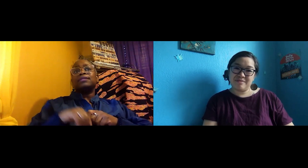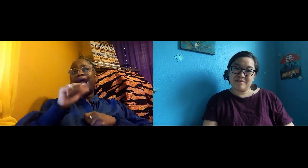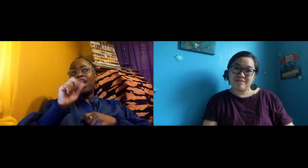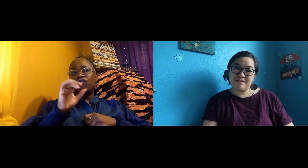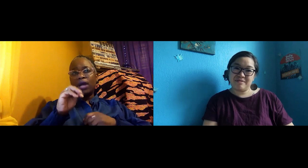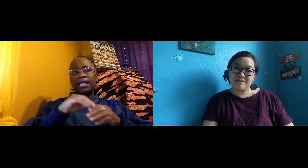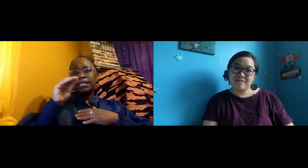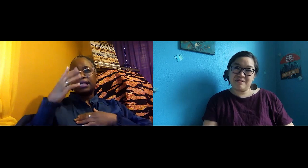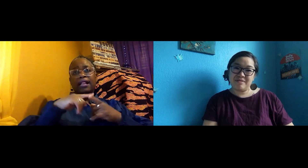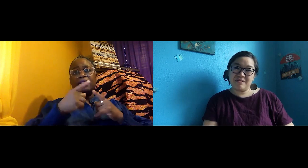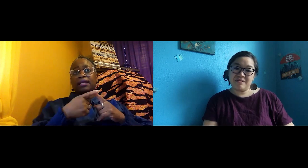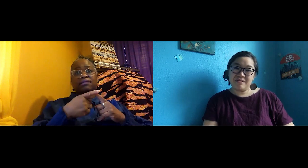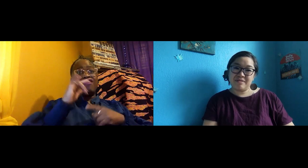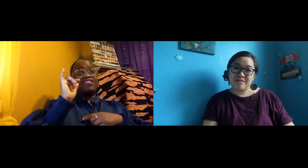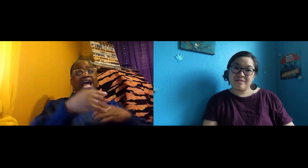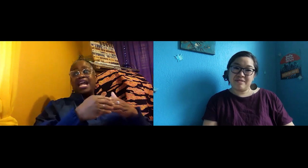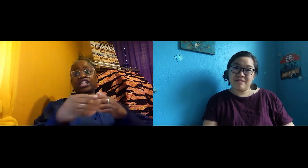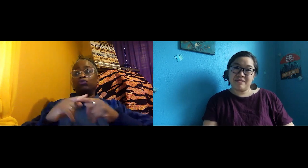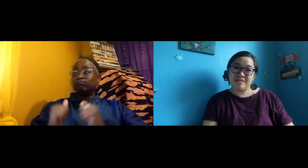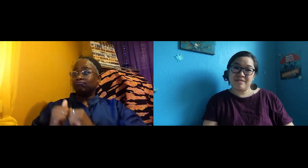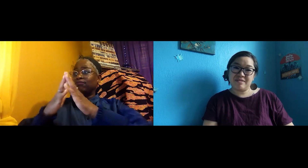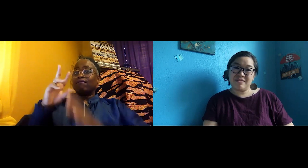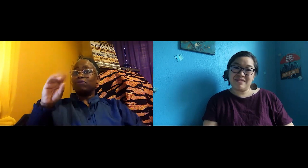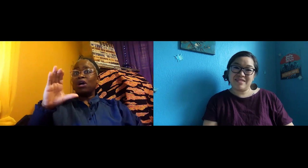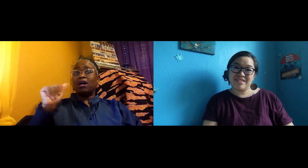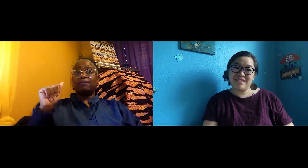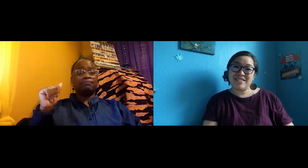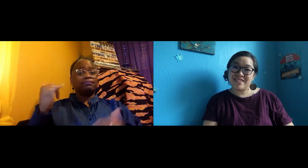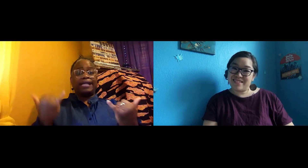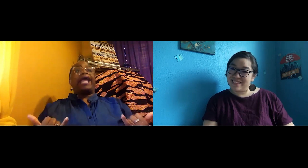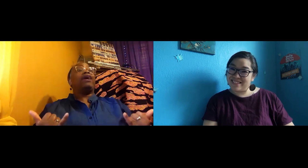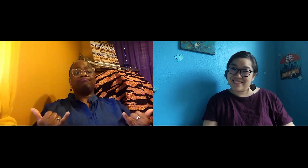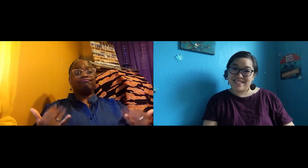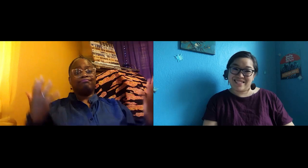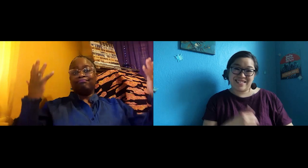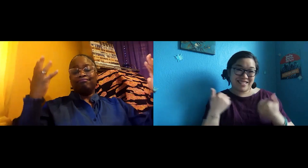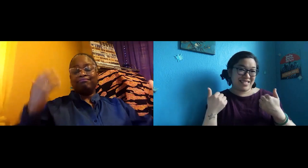That play was "A Raisin in the Sun", which led me to the formation of my own company,